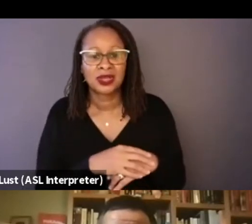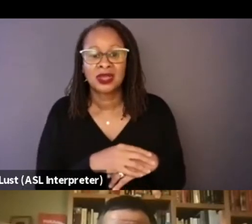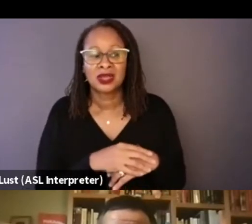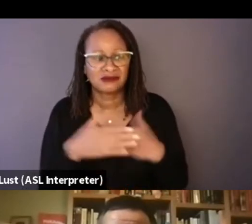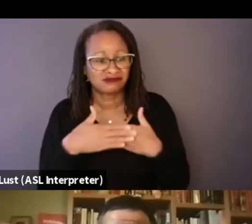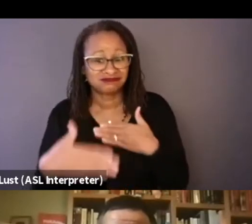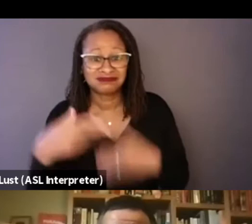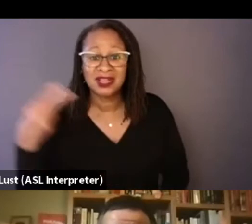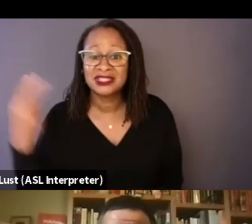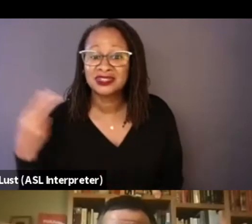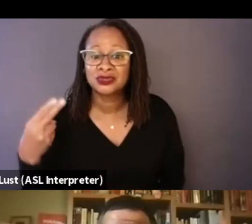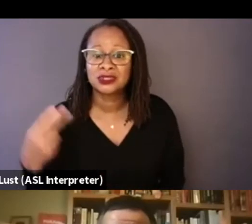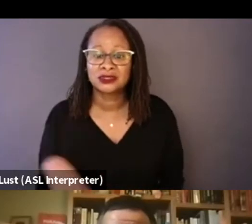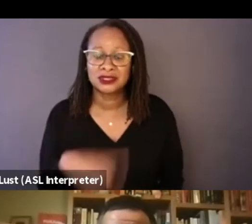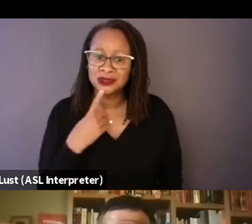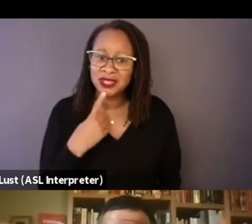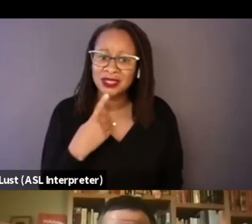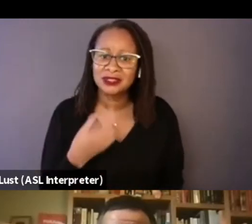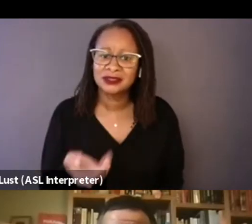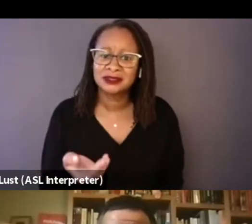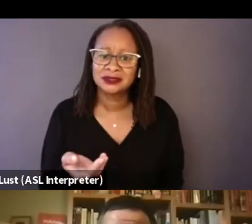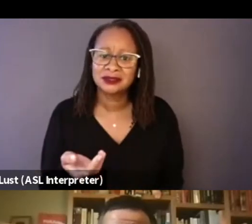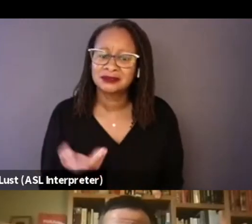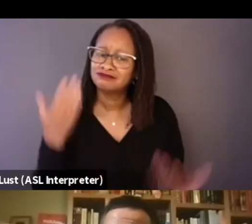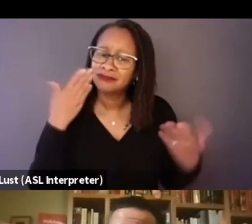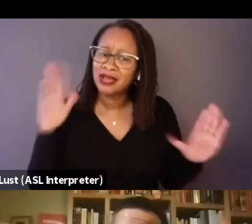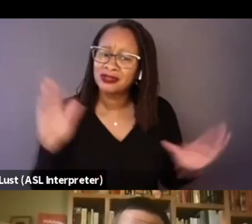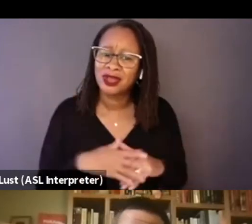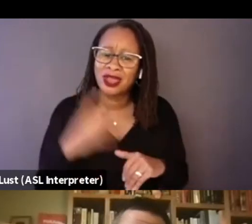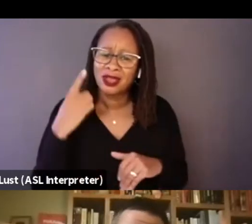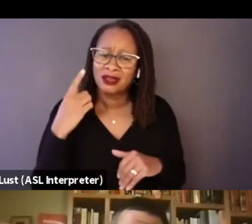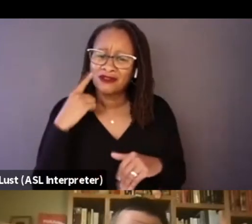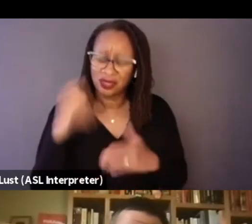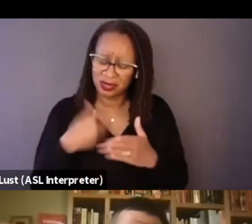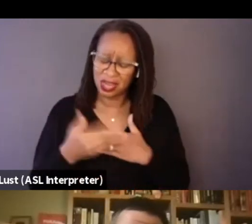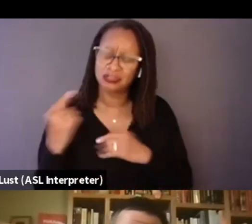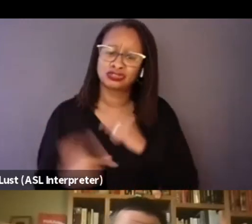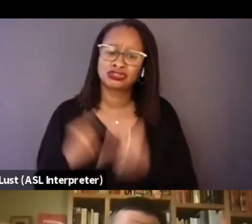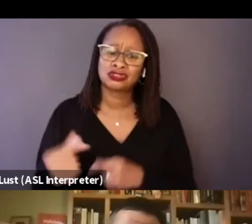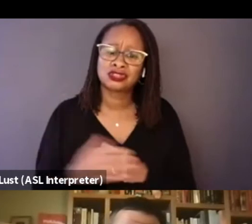to say- maybe for the new generation, or maybe for our generation,